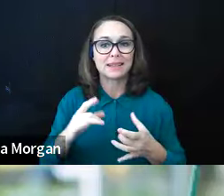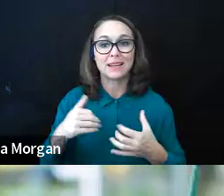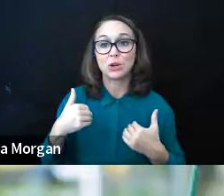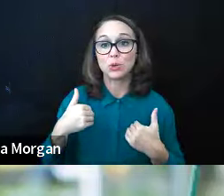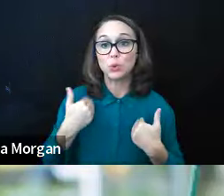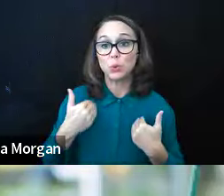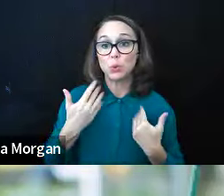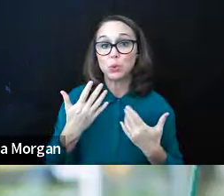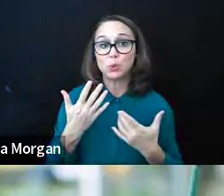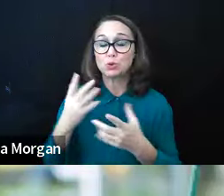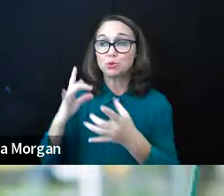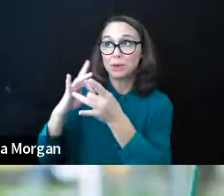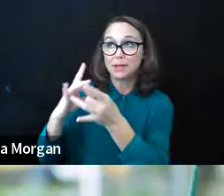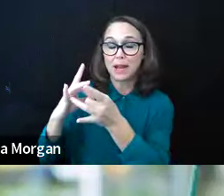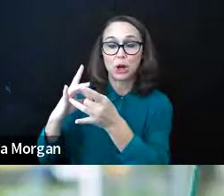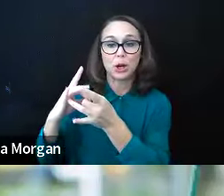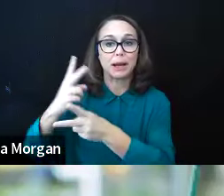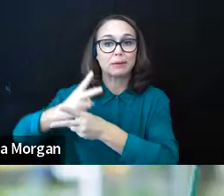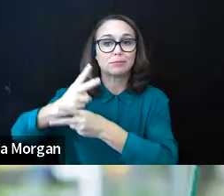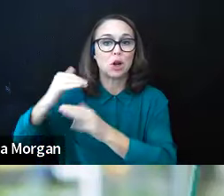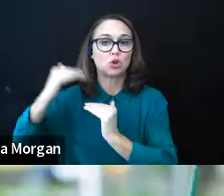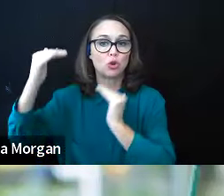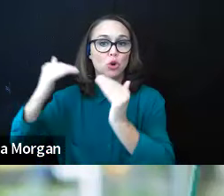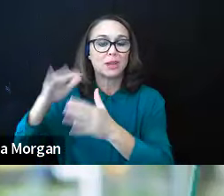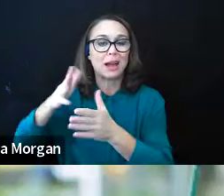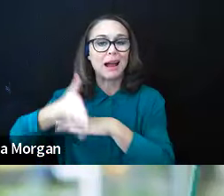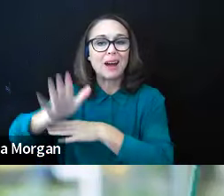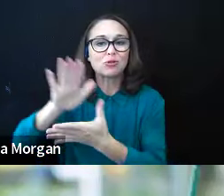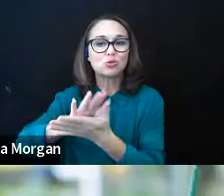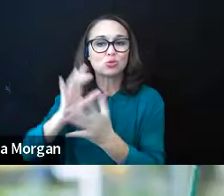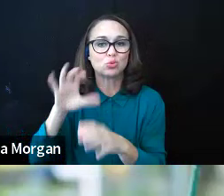and productive after school activities. These connections are important for both preventing